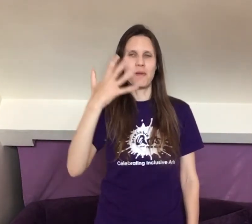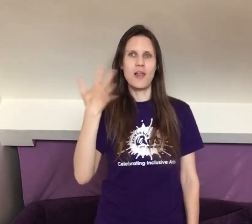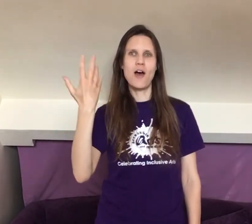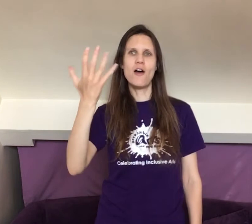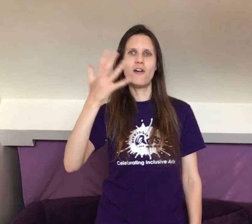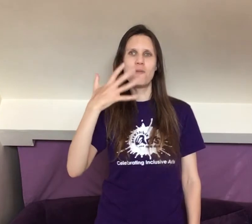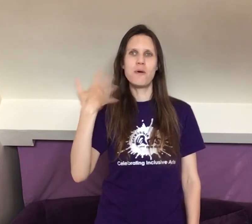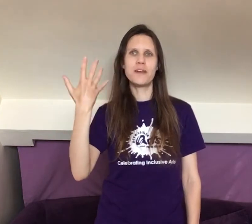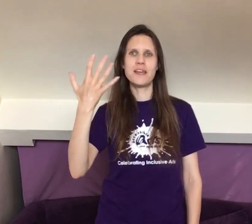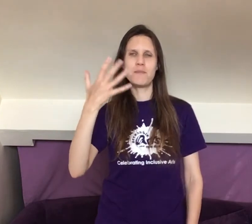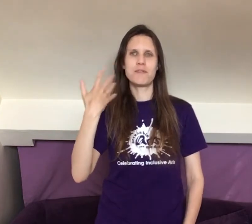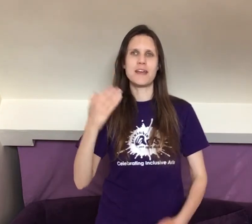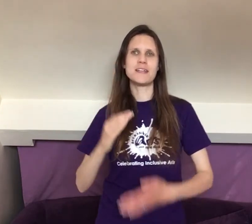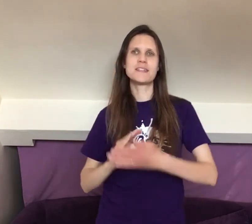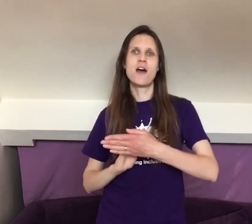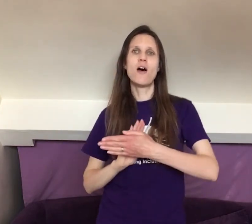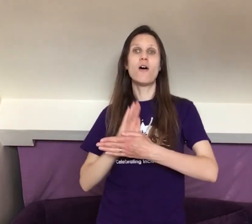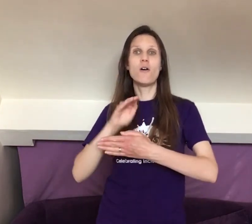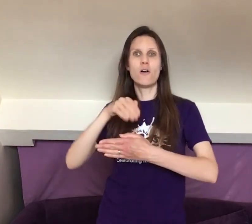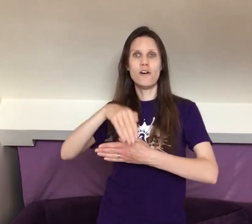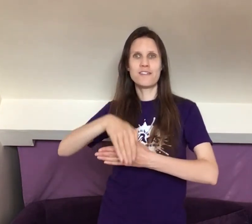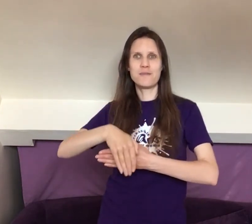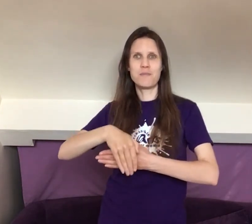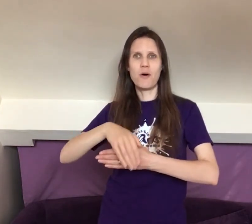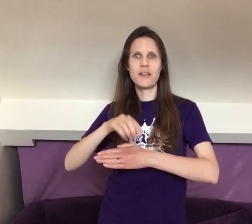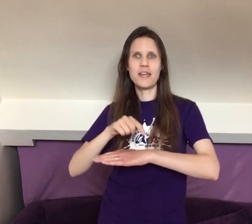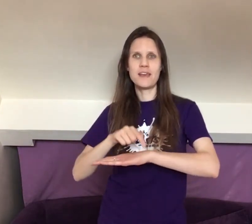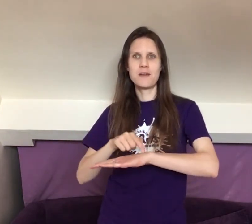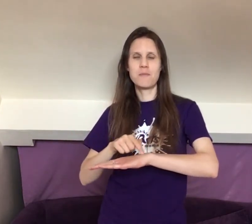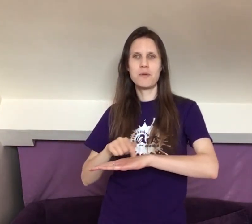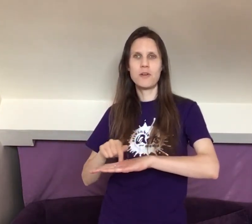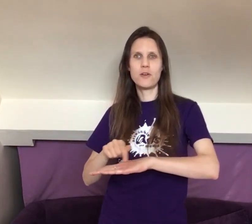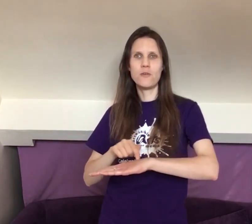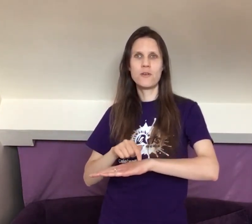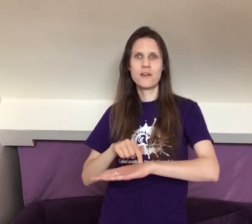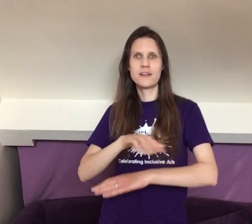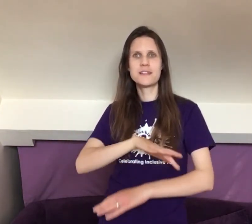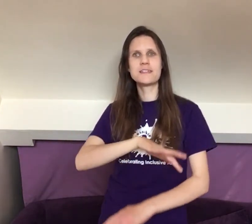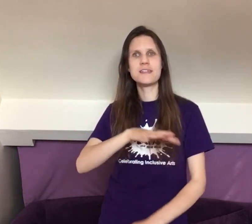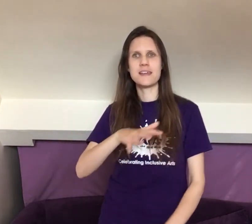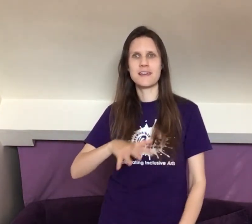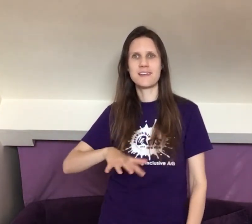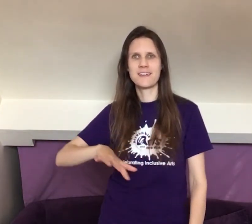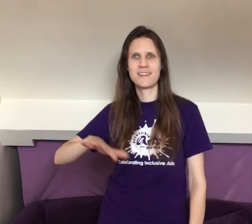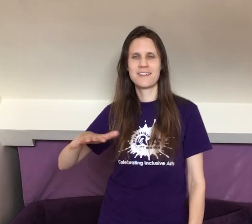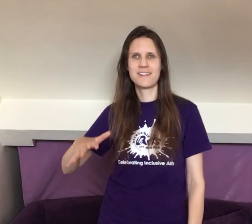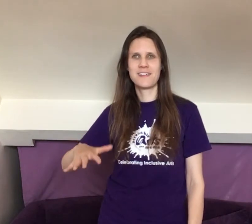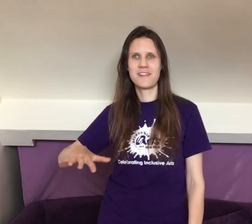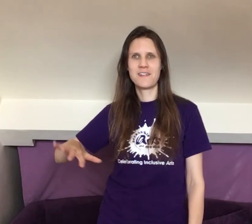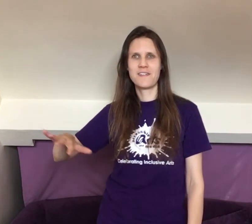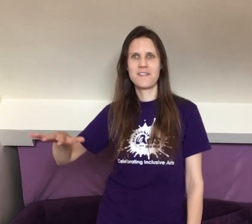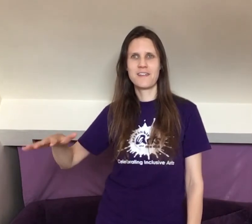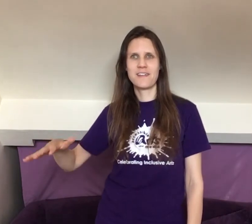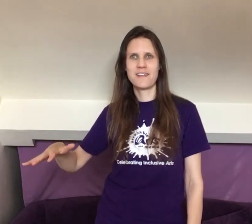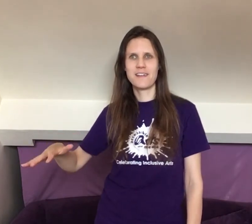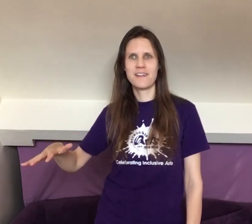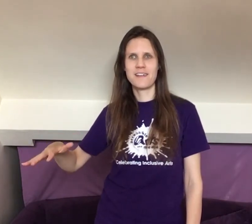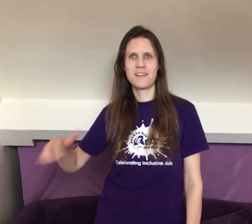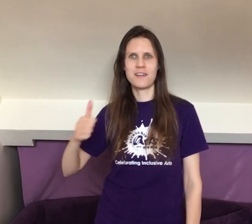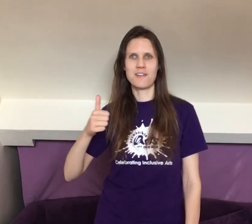Blow bonny breeze o’er the bonny blue sea.